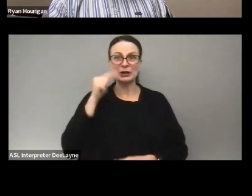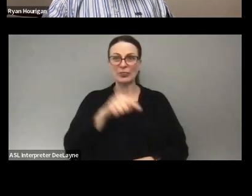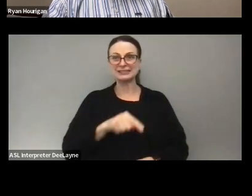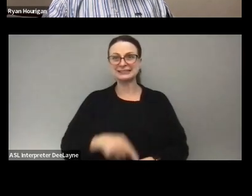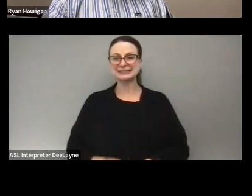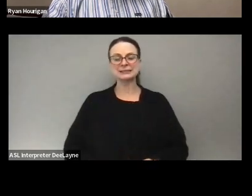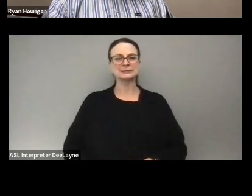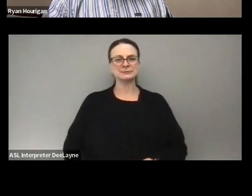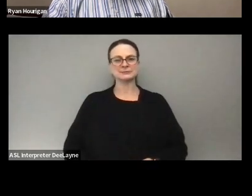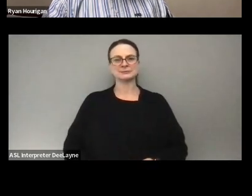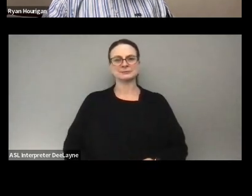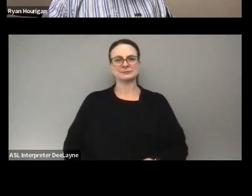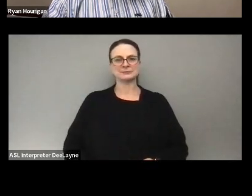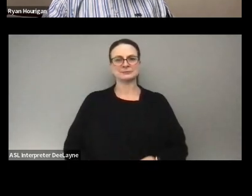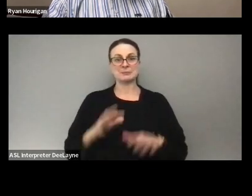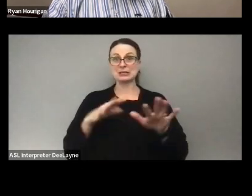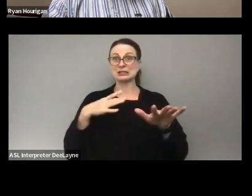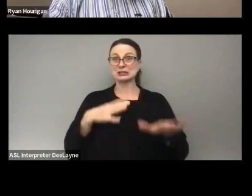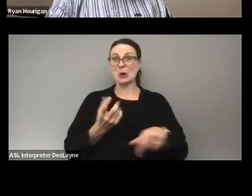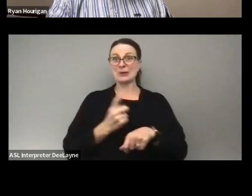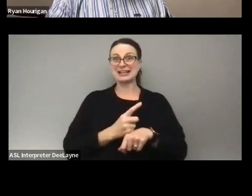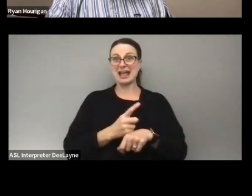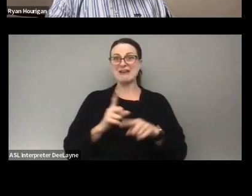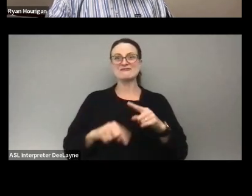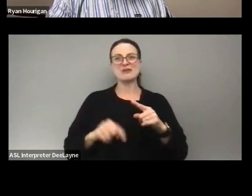But this is the "Snowy Day" from the Prism Project.